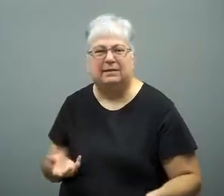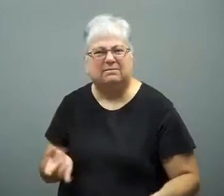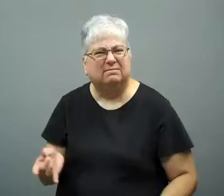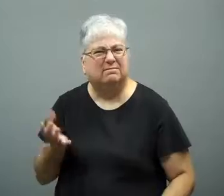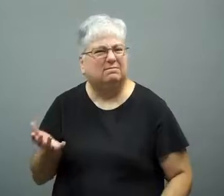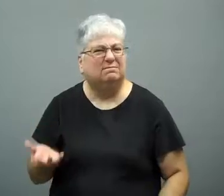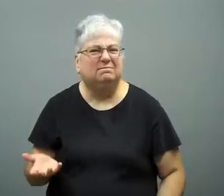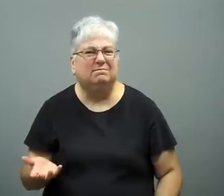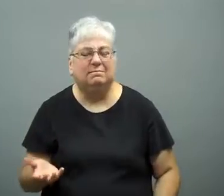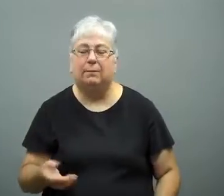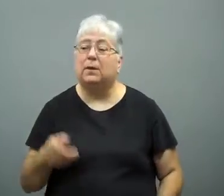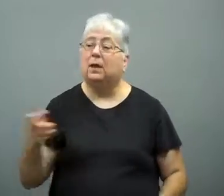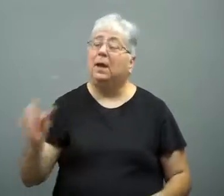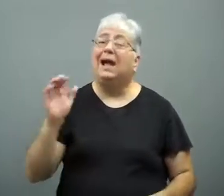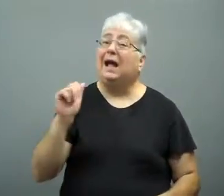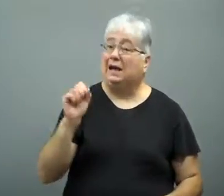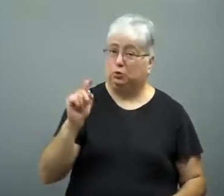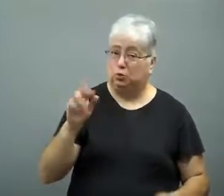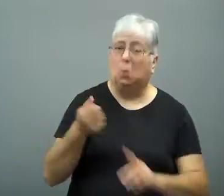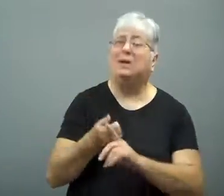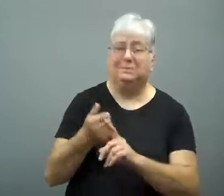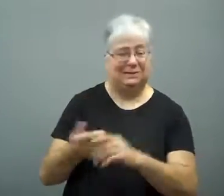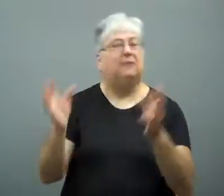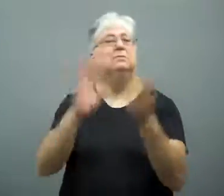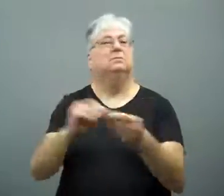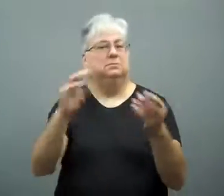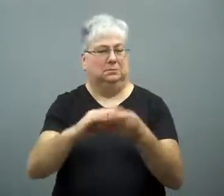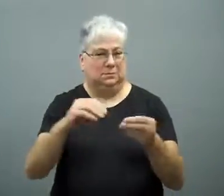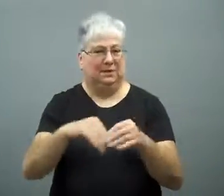That's really mean!